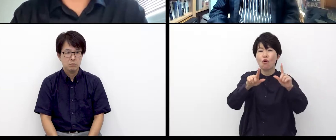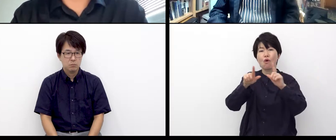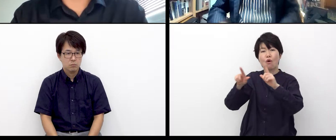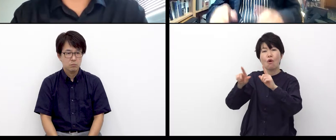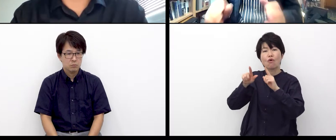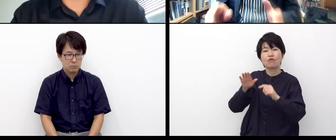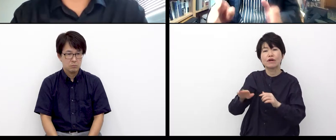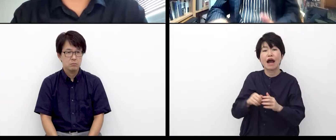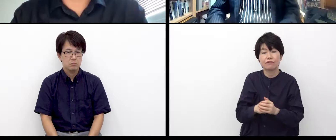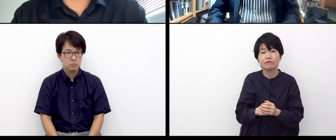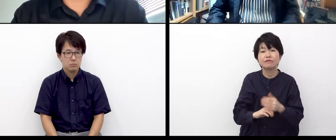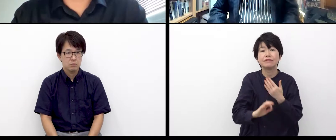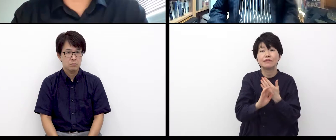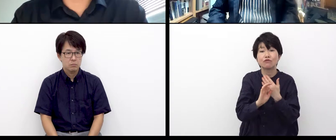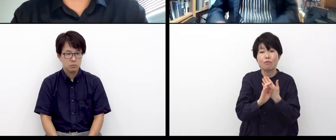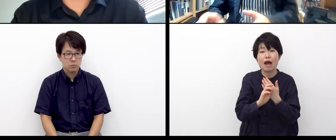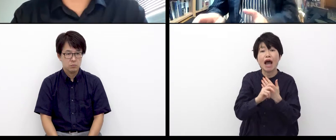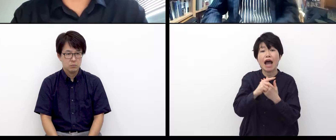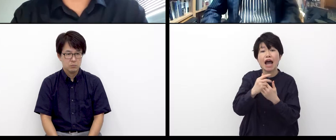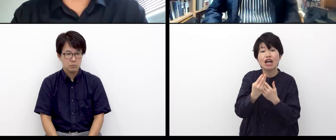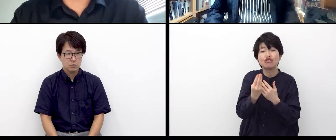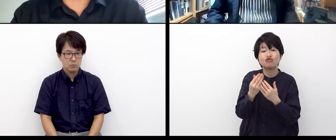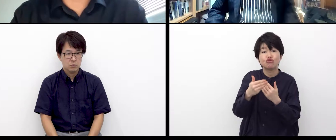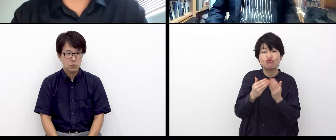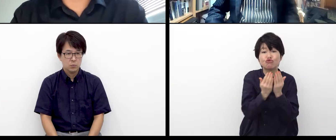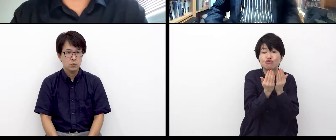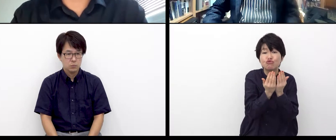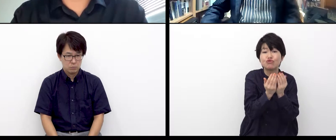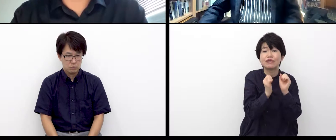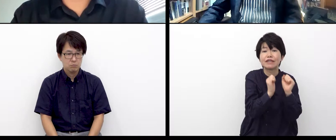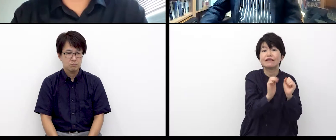There were some people who went to a cram school